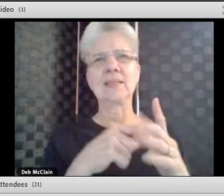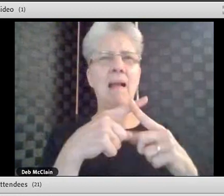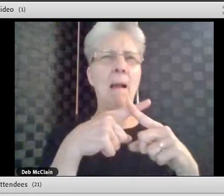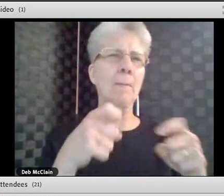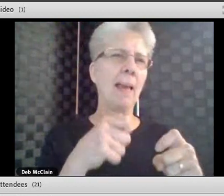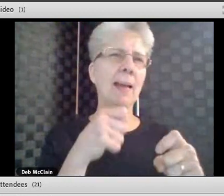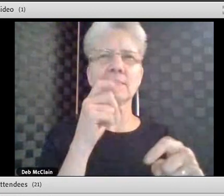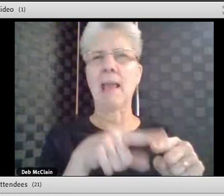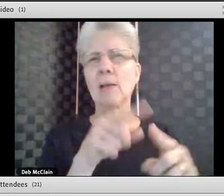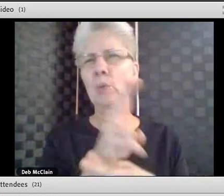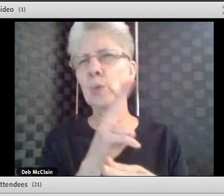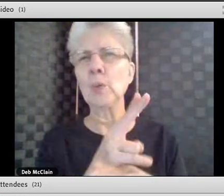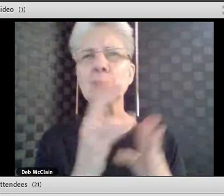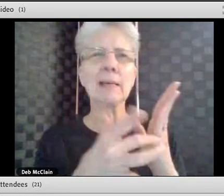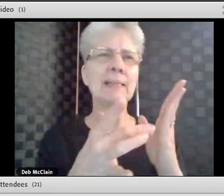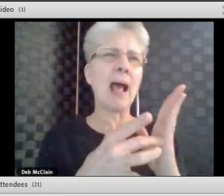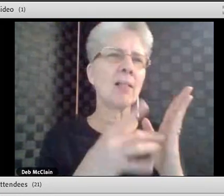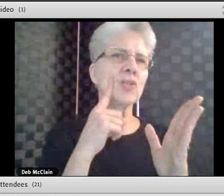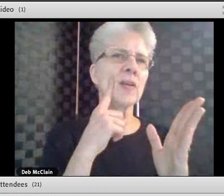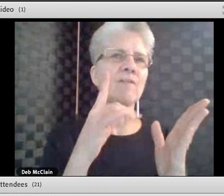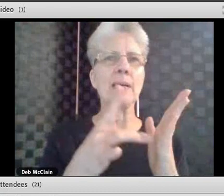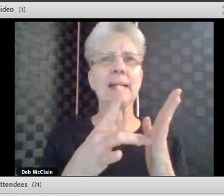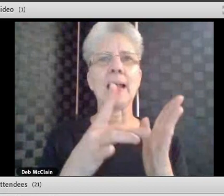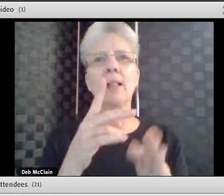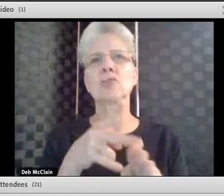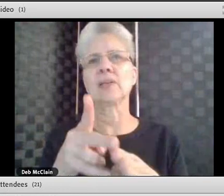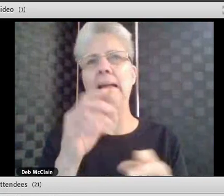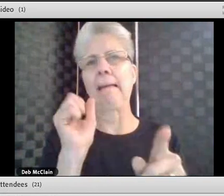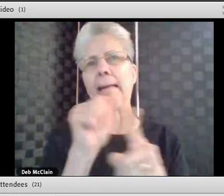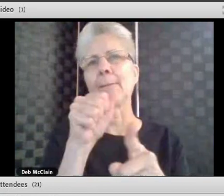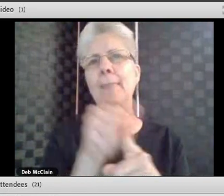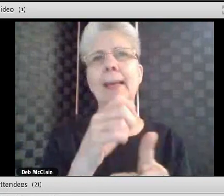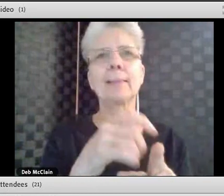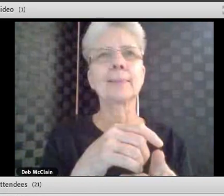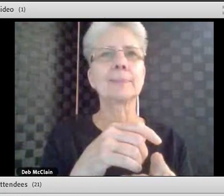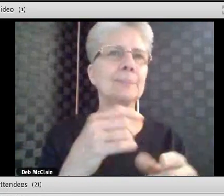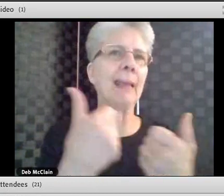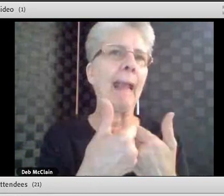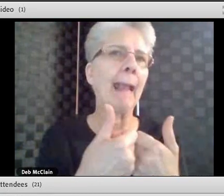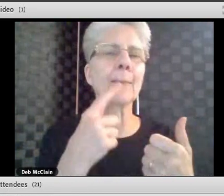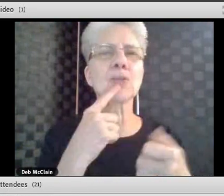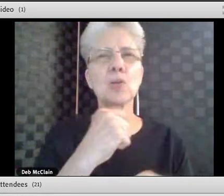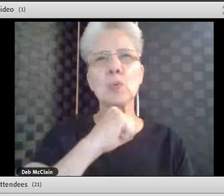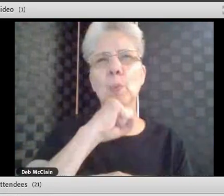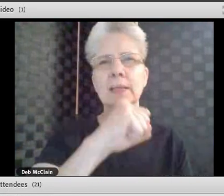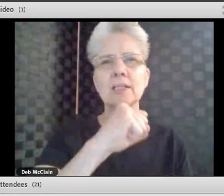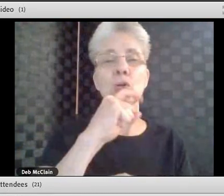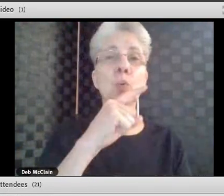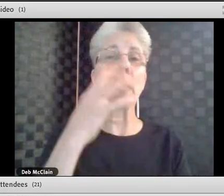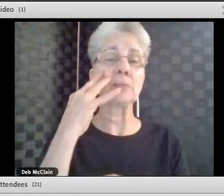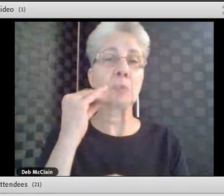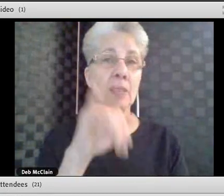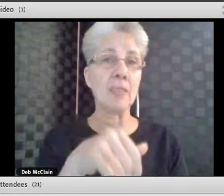You know, sometimes they think it's complex and unapproachable or a technology for technology's sake gimmick, and so there's often some resistance,